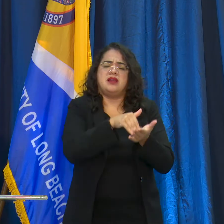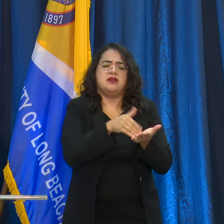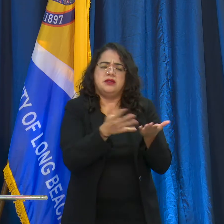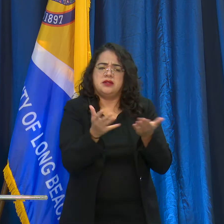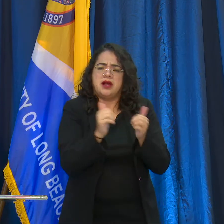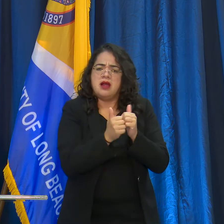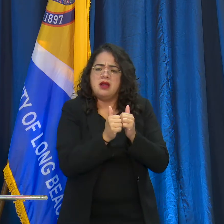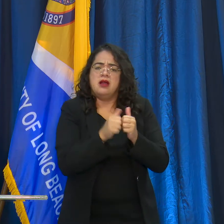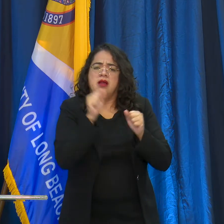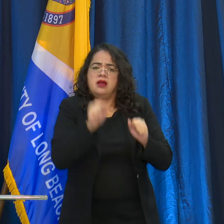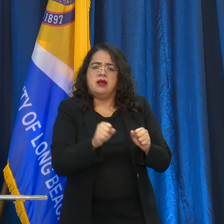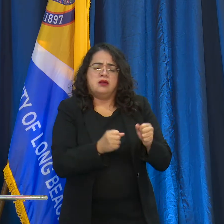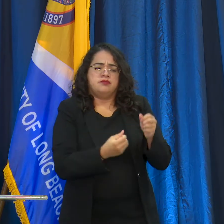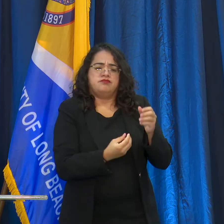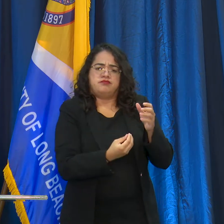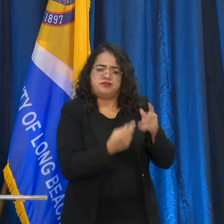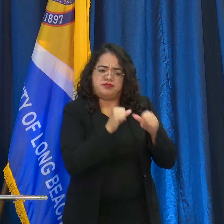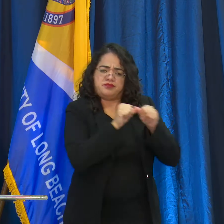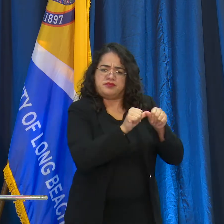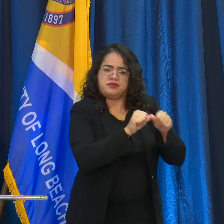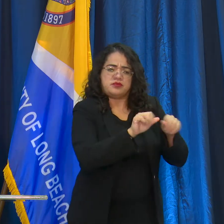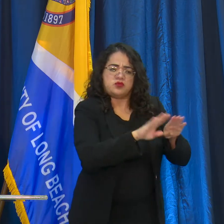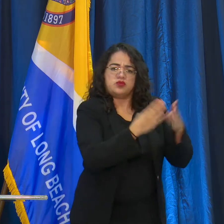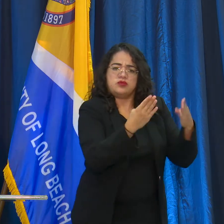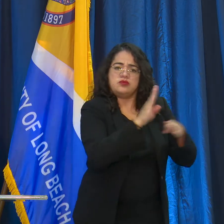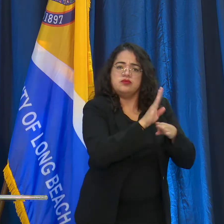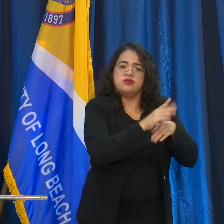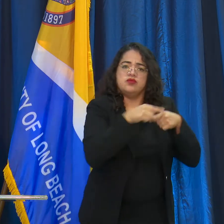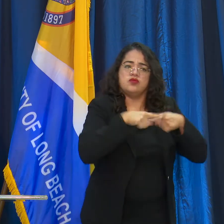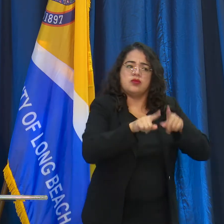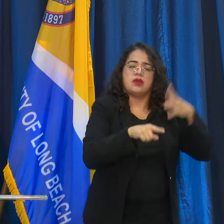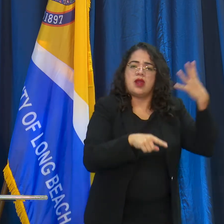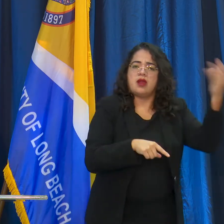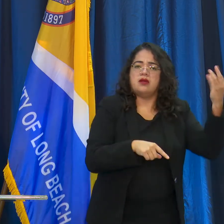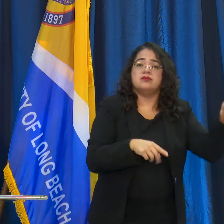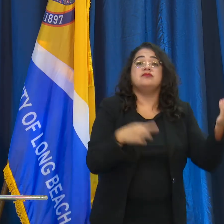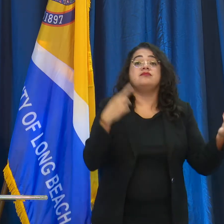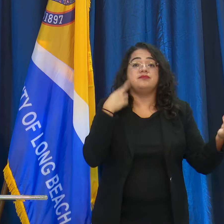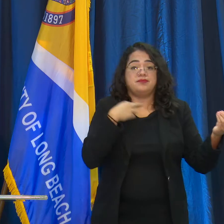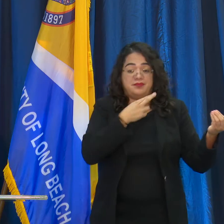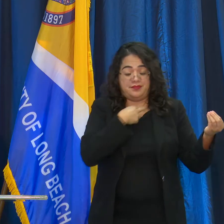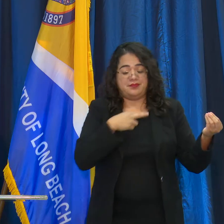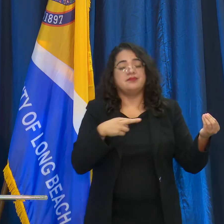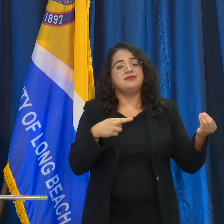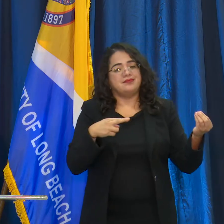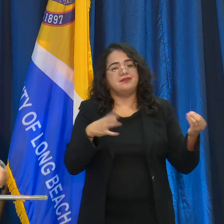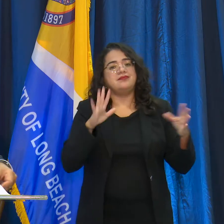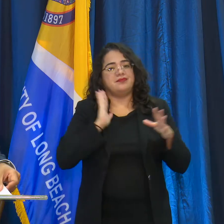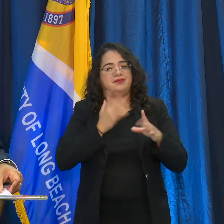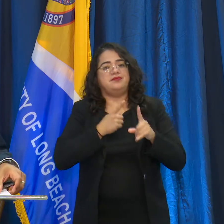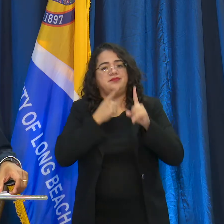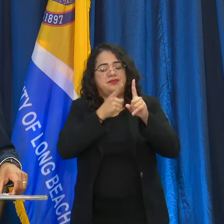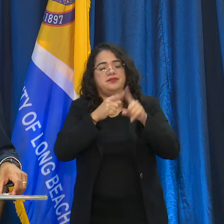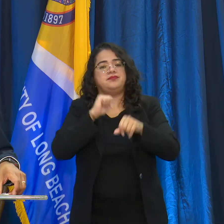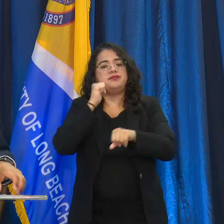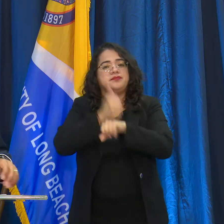outdoor setting. We've done the same with our restaurants. In just a few short weeks, we have installed and opened